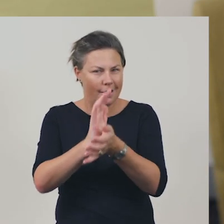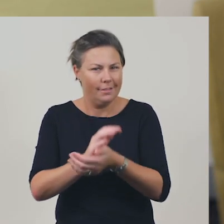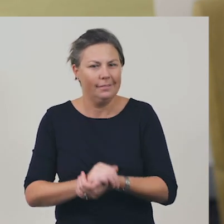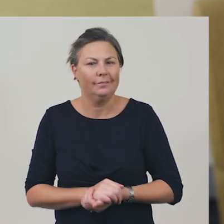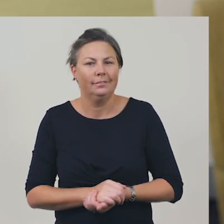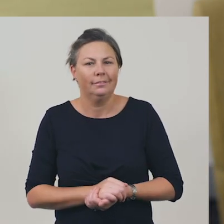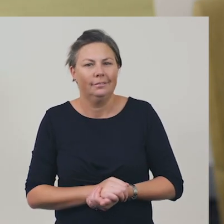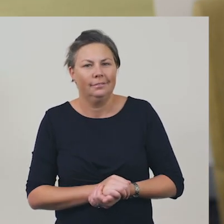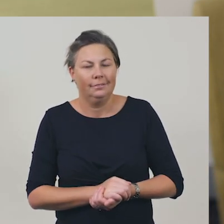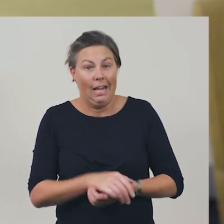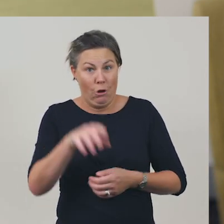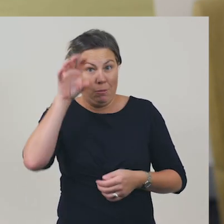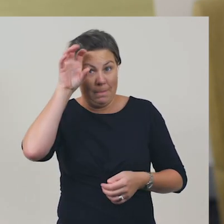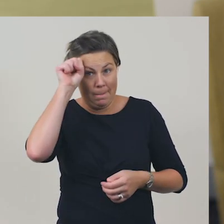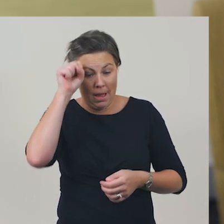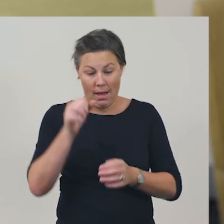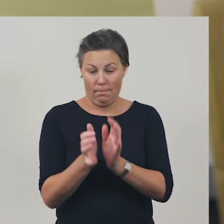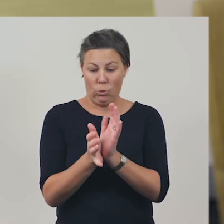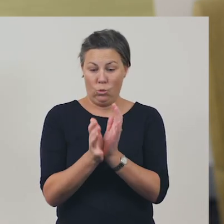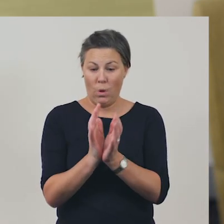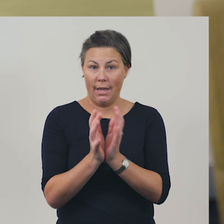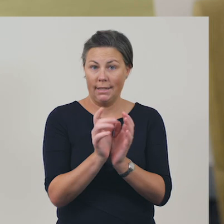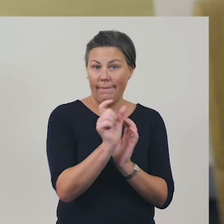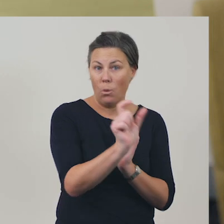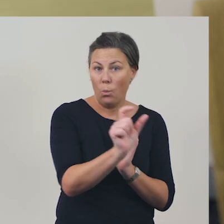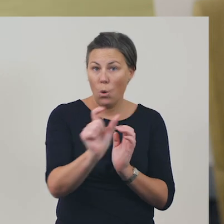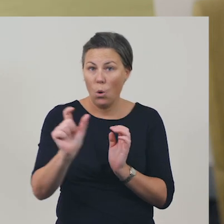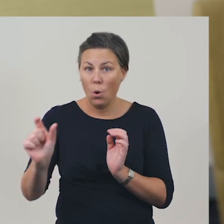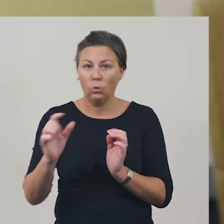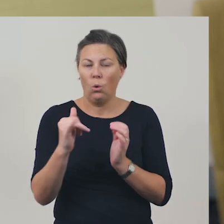Remember persuasive language techniques are excellent,